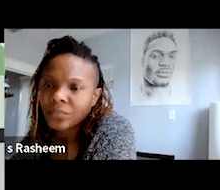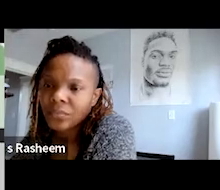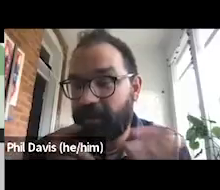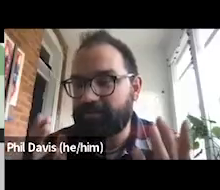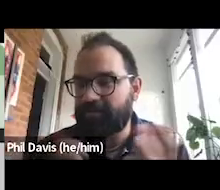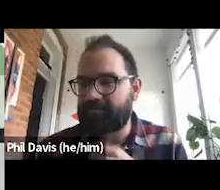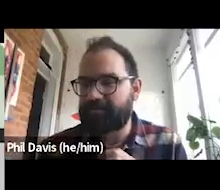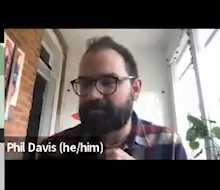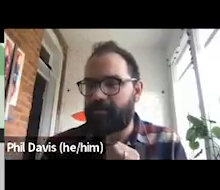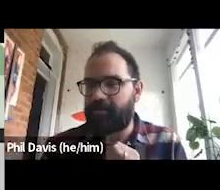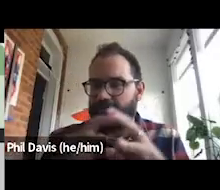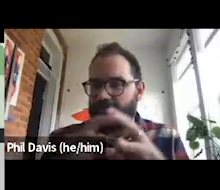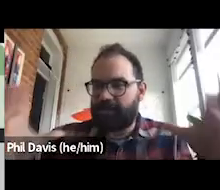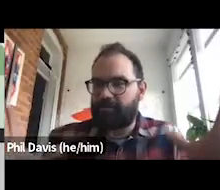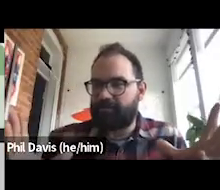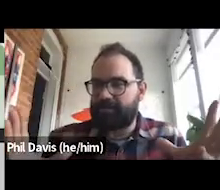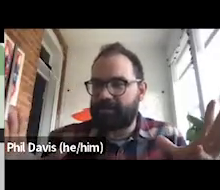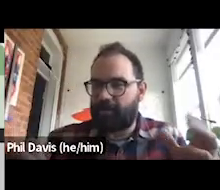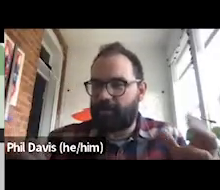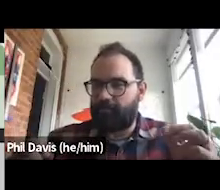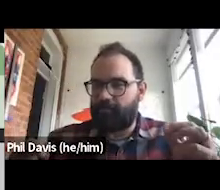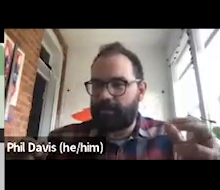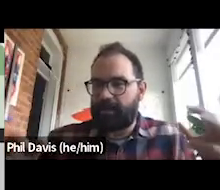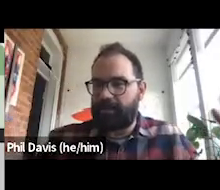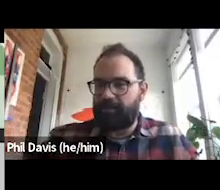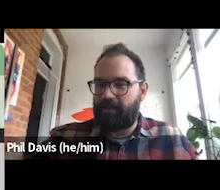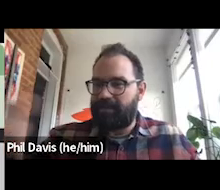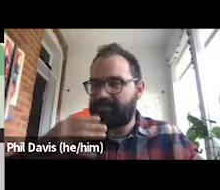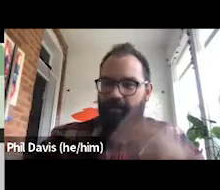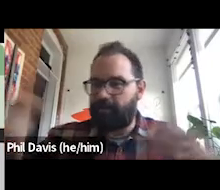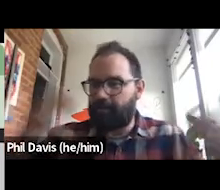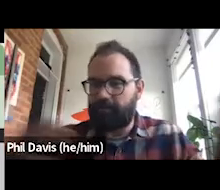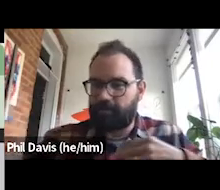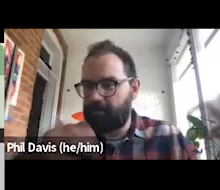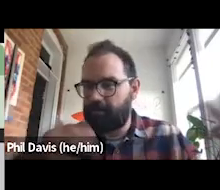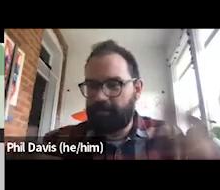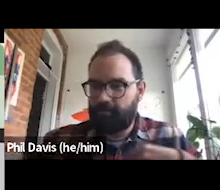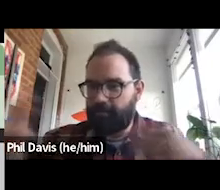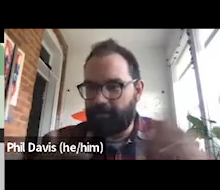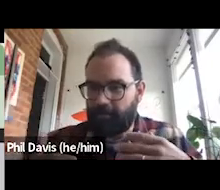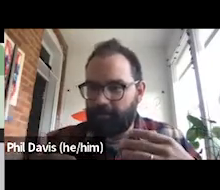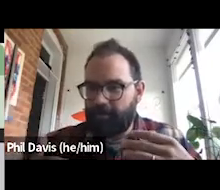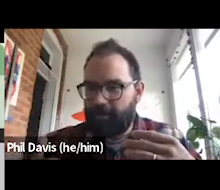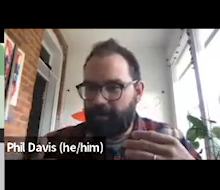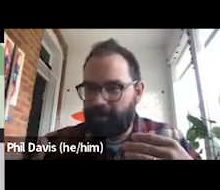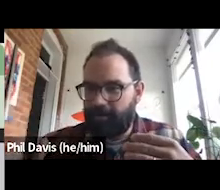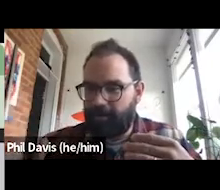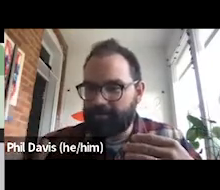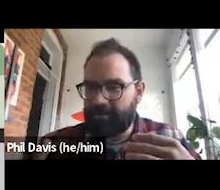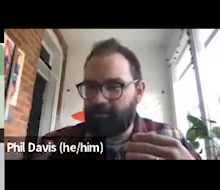The thing I was doing, I'm the director but I'm bringing in lots of other people and some